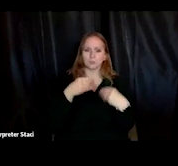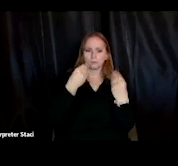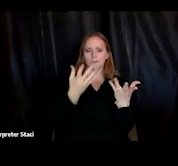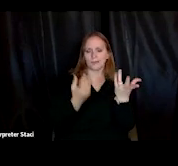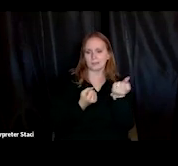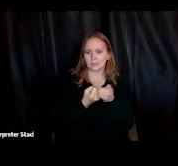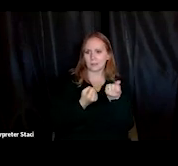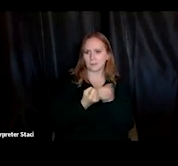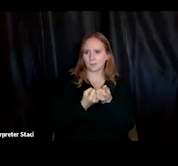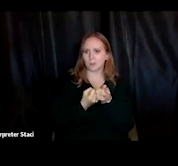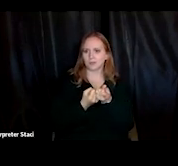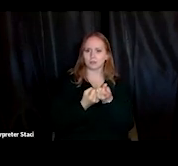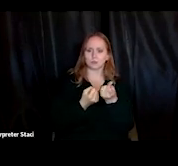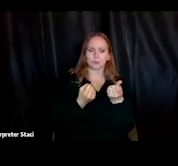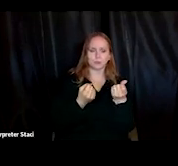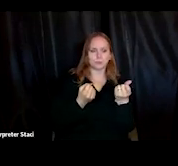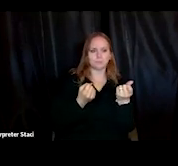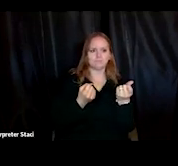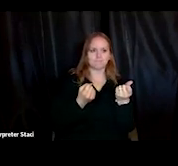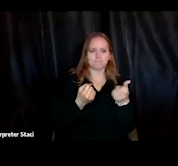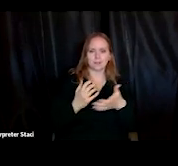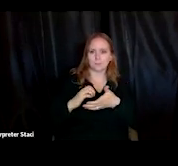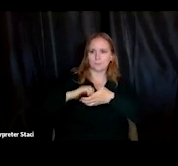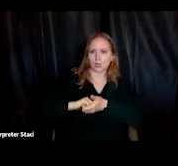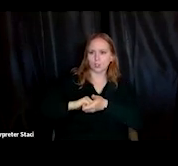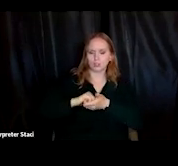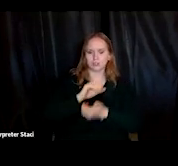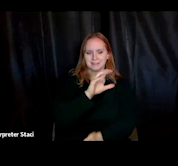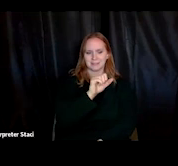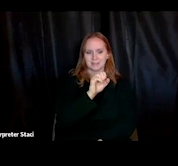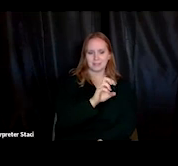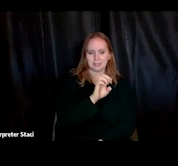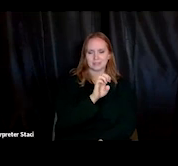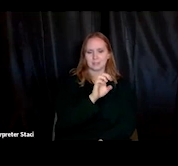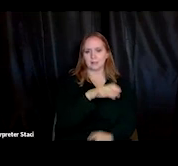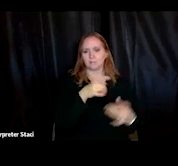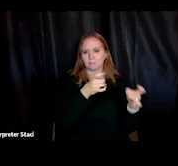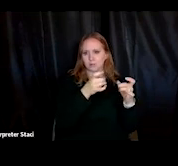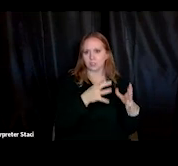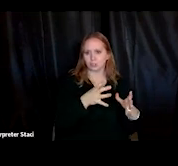to partners and case managers that are trained in SOAR and case managers or individuals